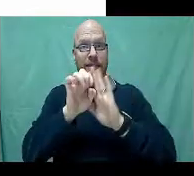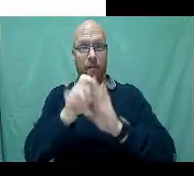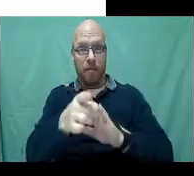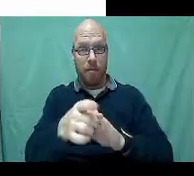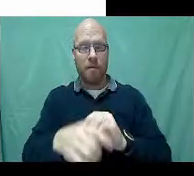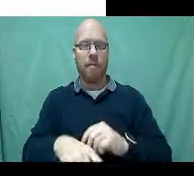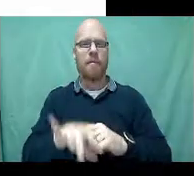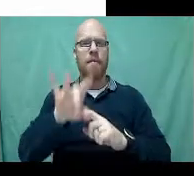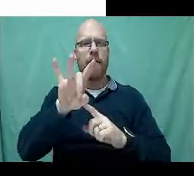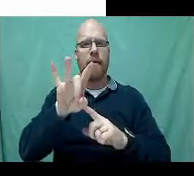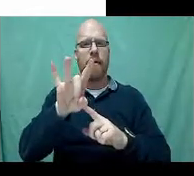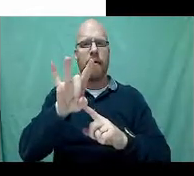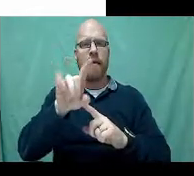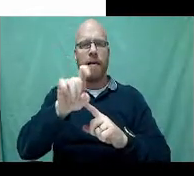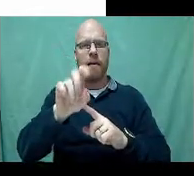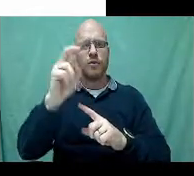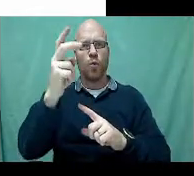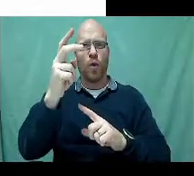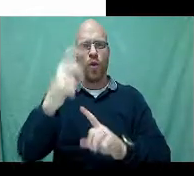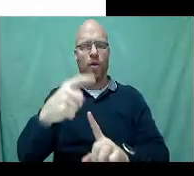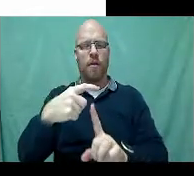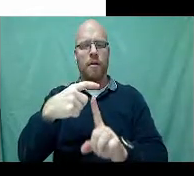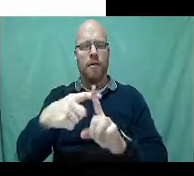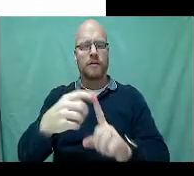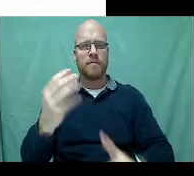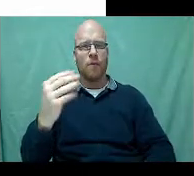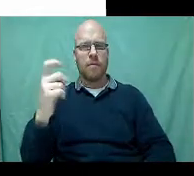We have a to x squared plus 14x plus 5.